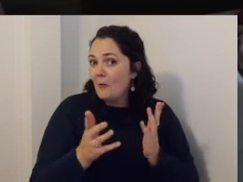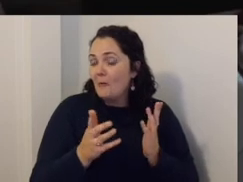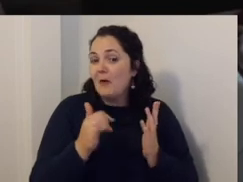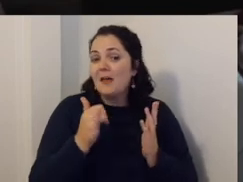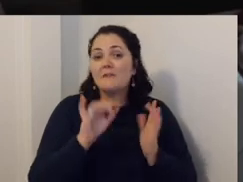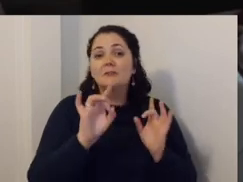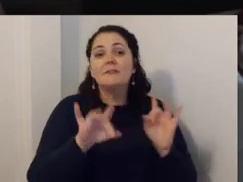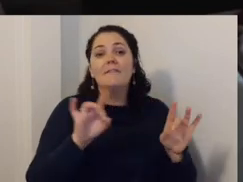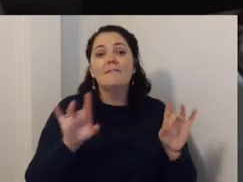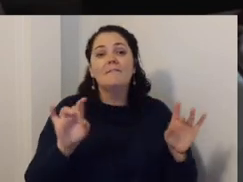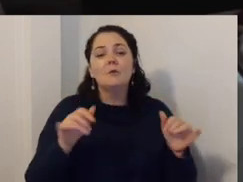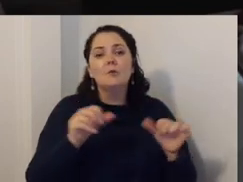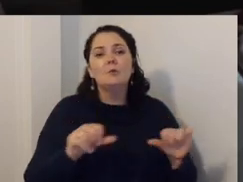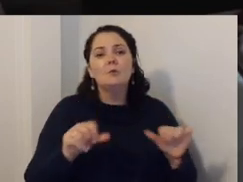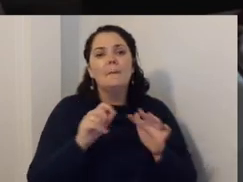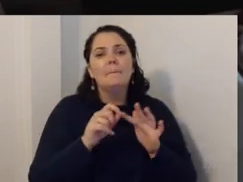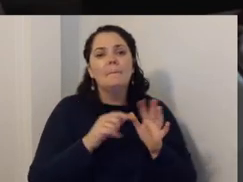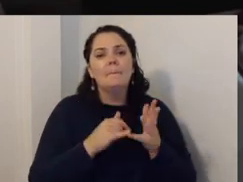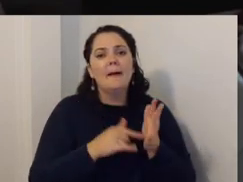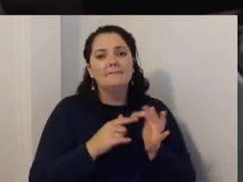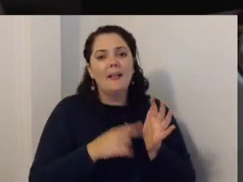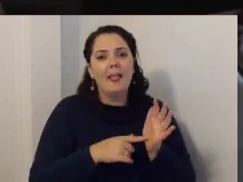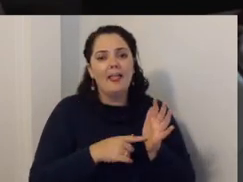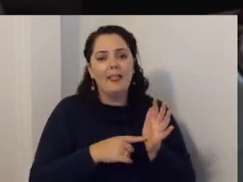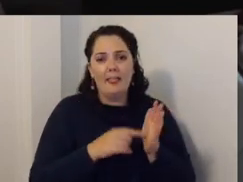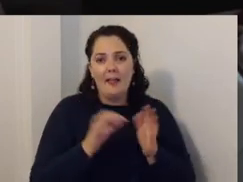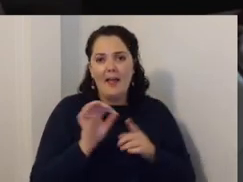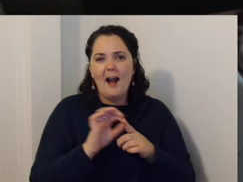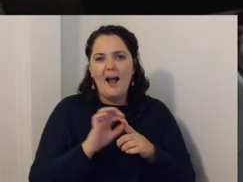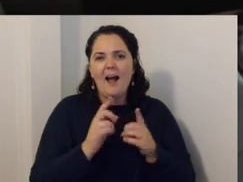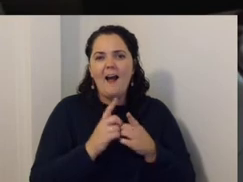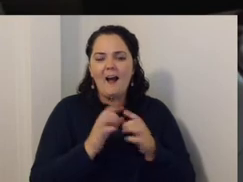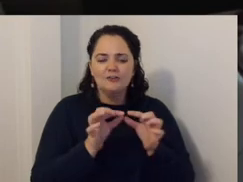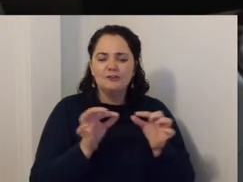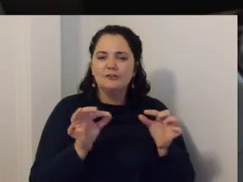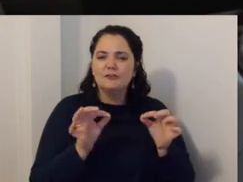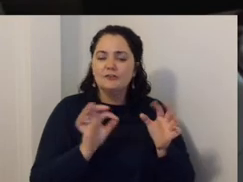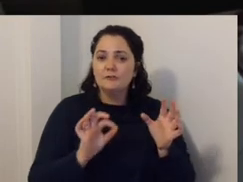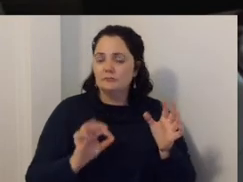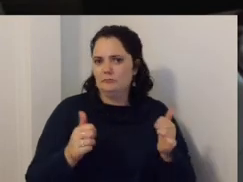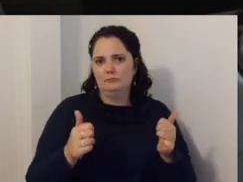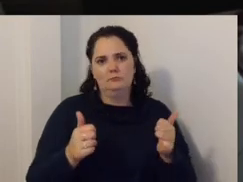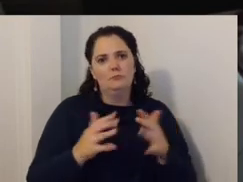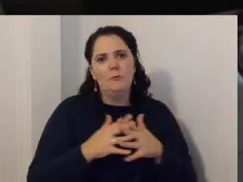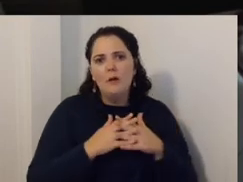pastels artists soft pastels it's a beautiful way to draw soft pastels too, they can sand soft